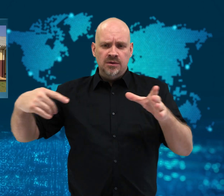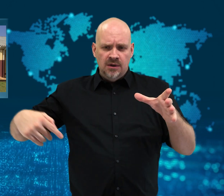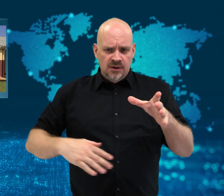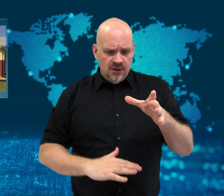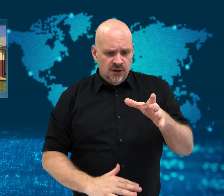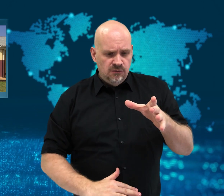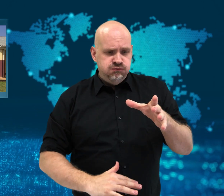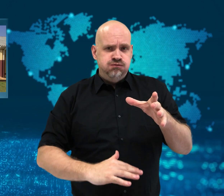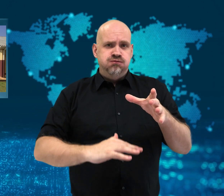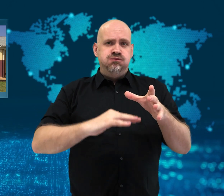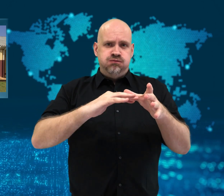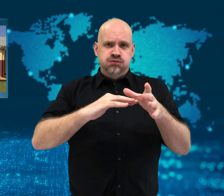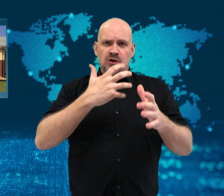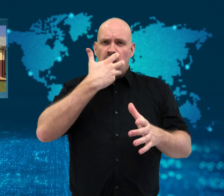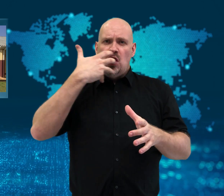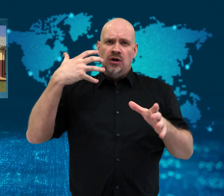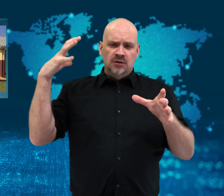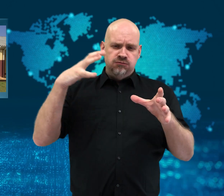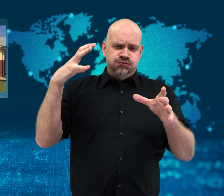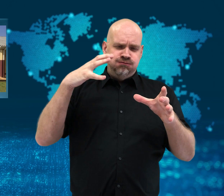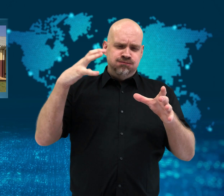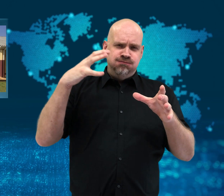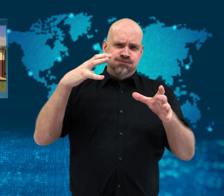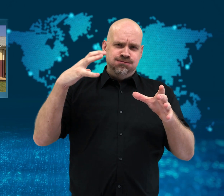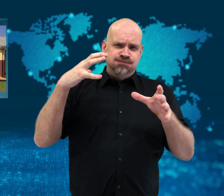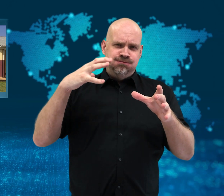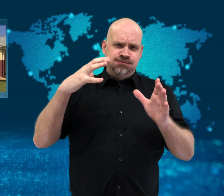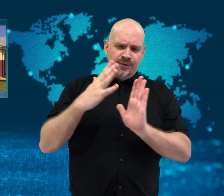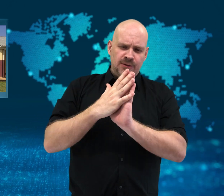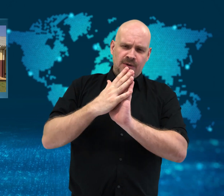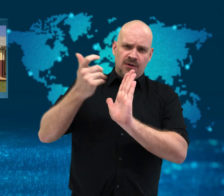clinics across the country.